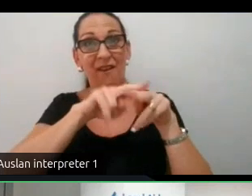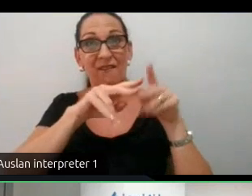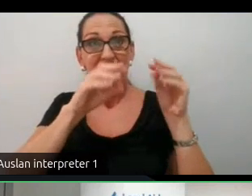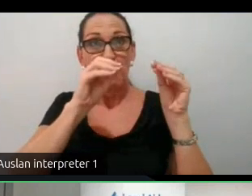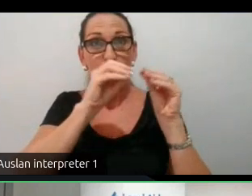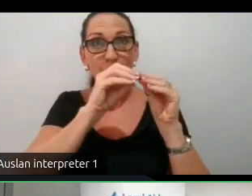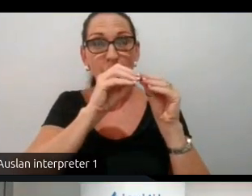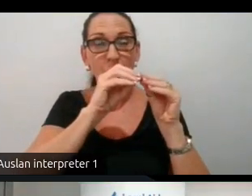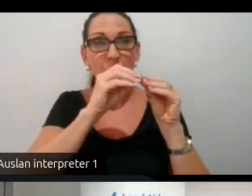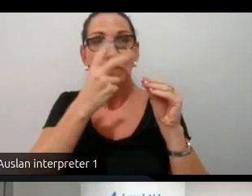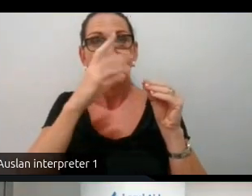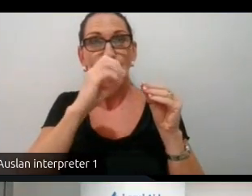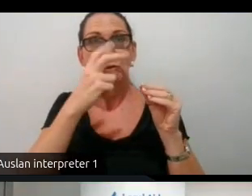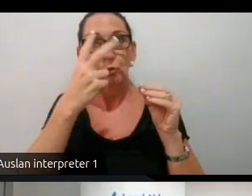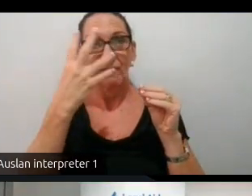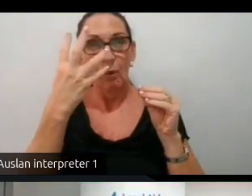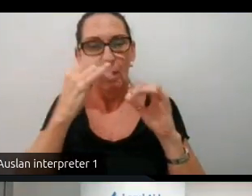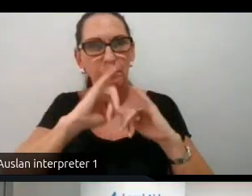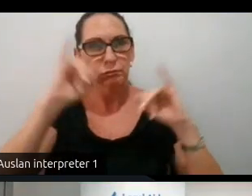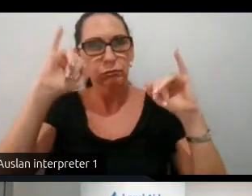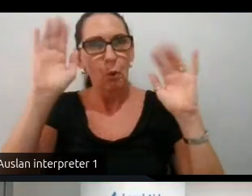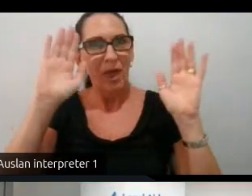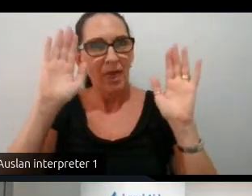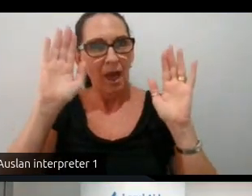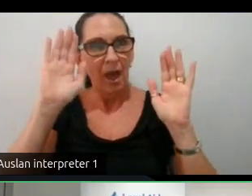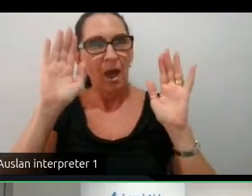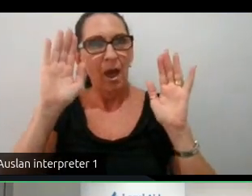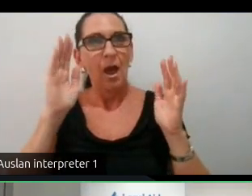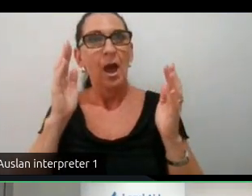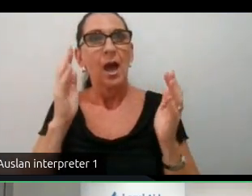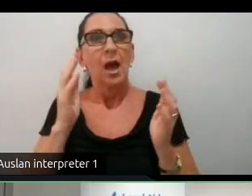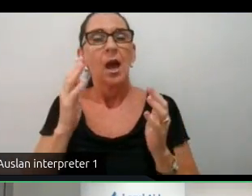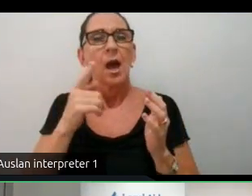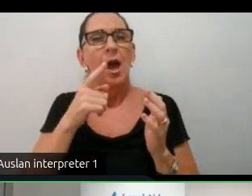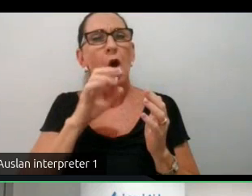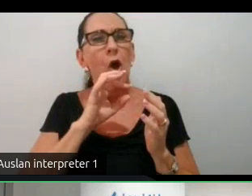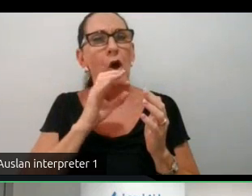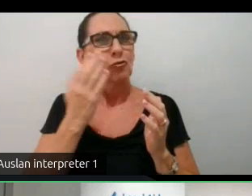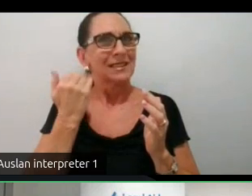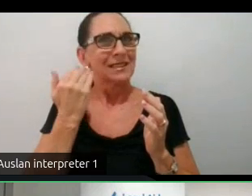February 2025 had a severe weather event. um just recently not not significant enough but